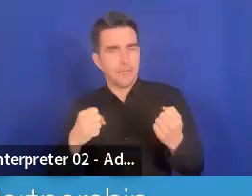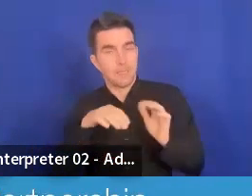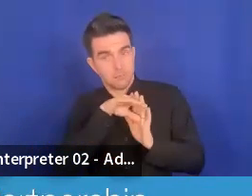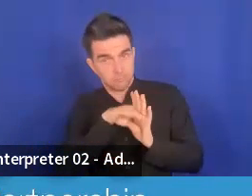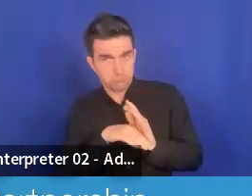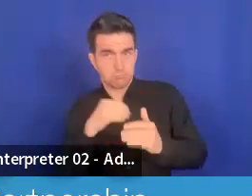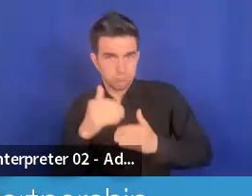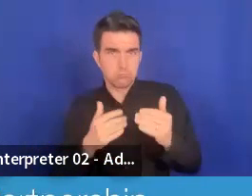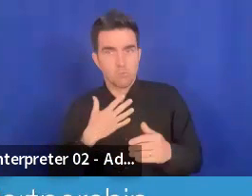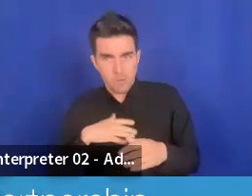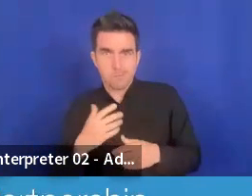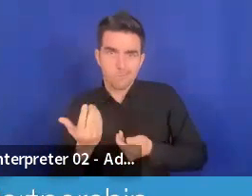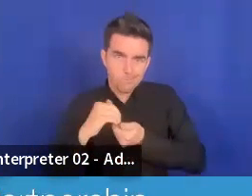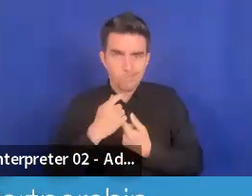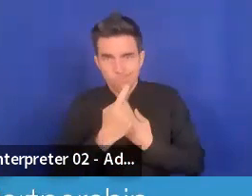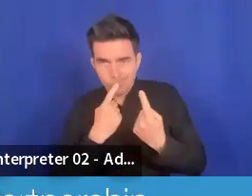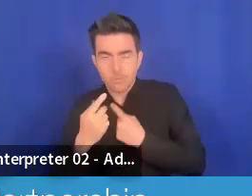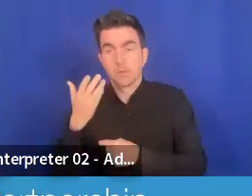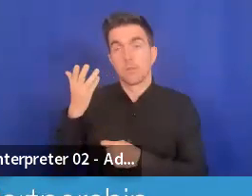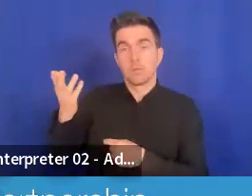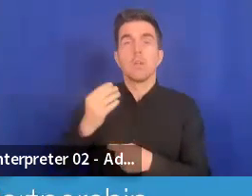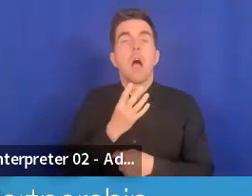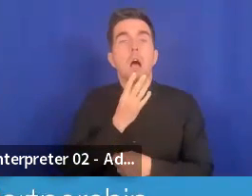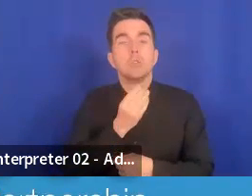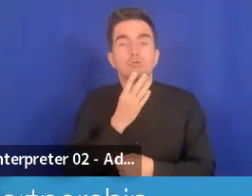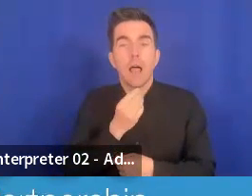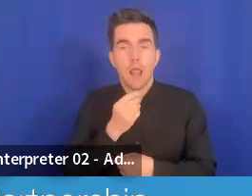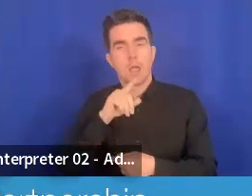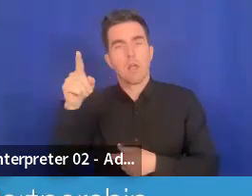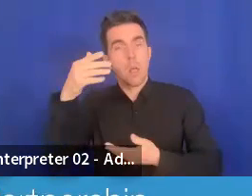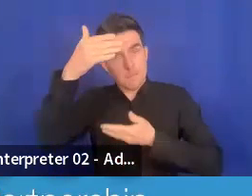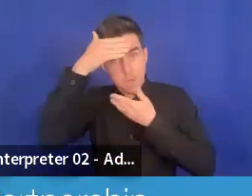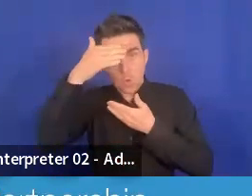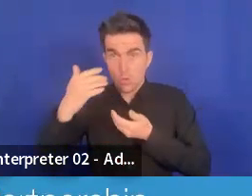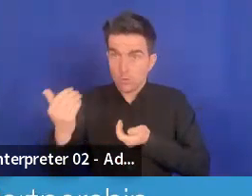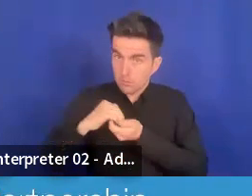and if you take a look at their modality's resolution, the resolution that tells us how